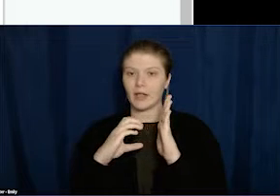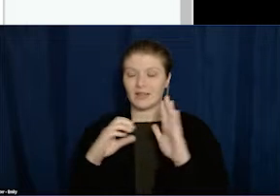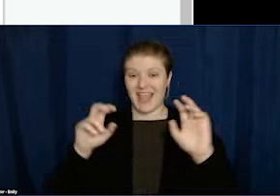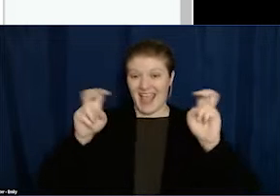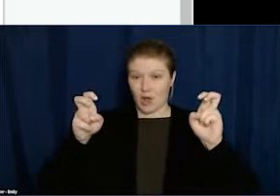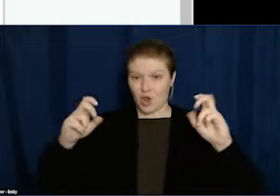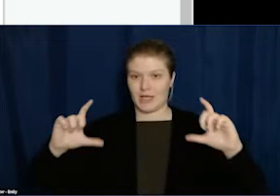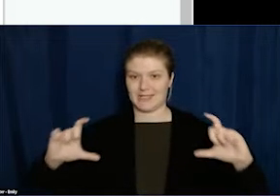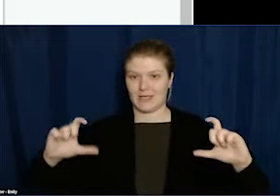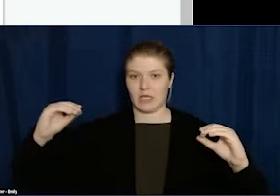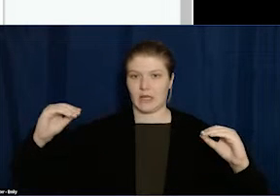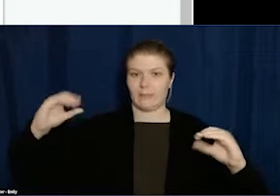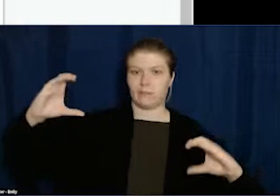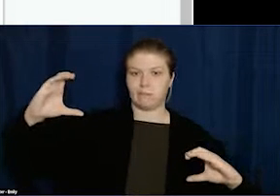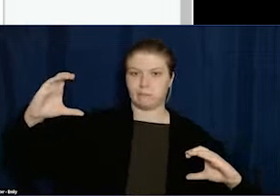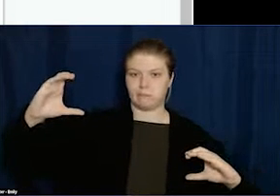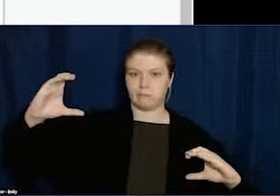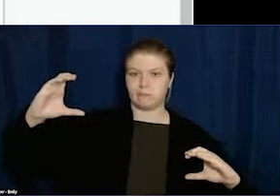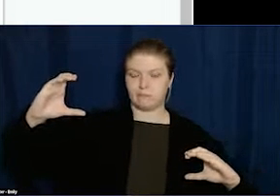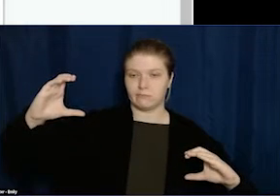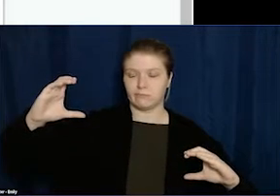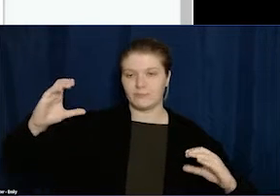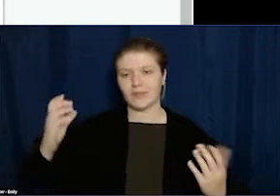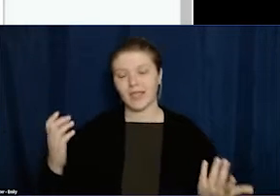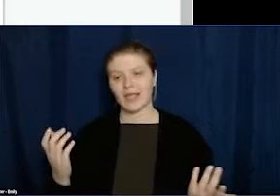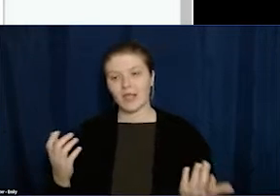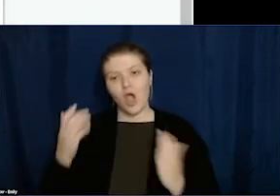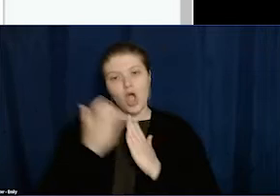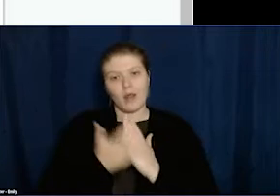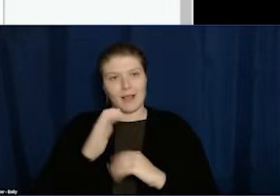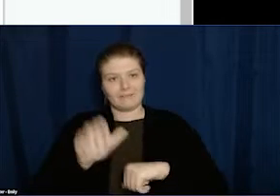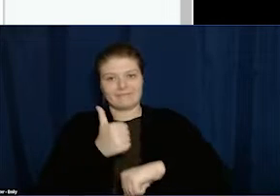We do have FAQs of how to fix that. But it's very manual.